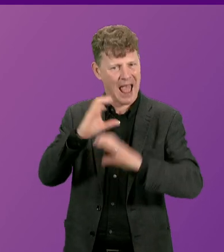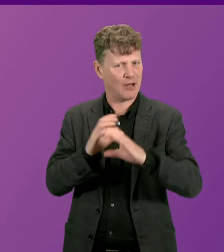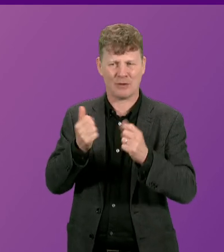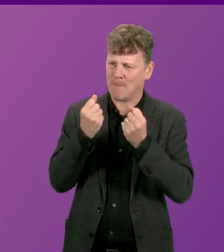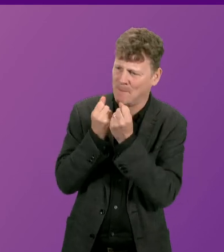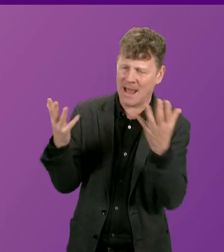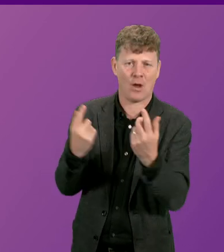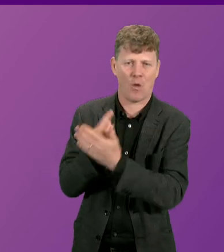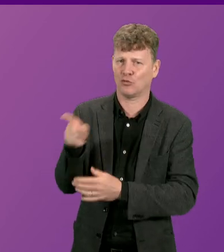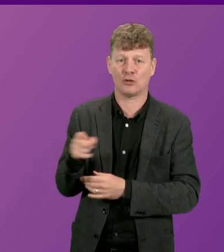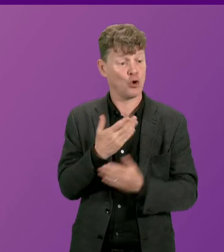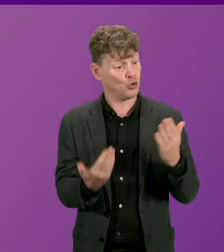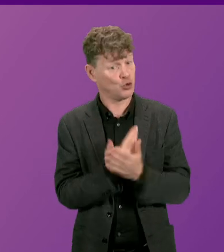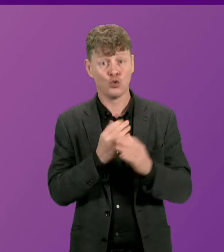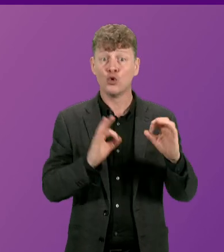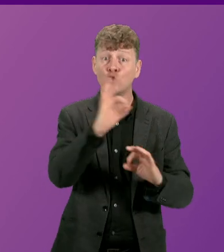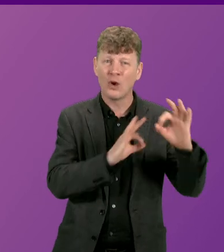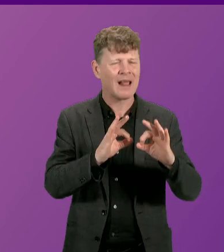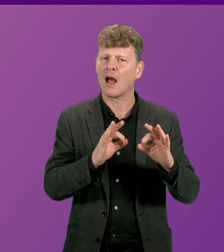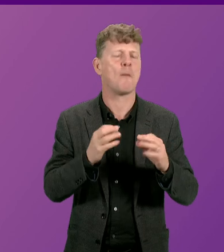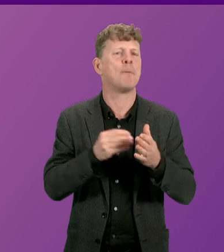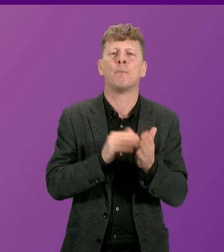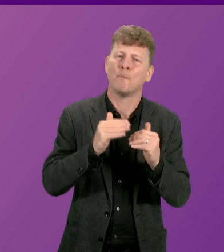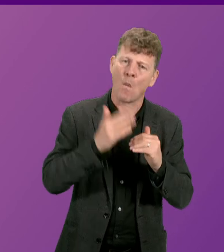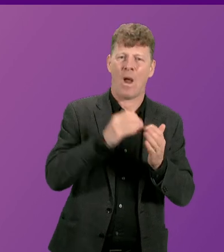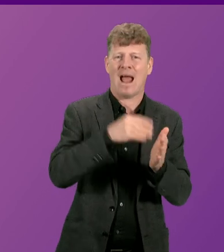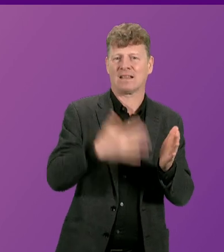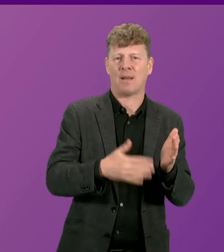Evidence shows that new nuclear is more expensive than renewable alternatives.